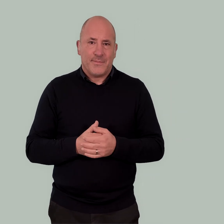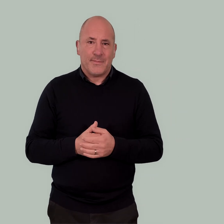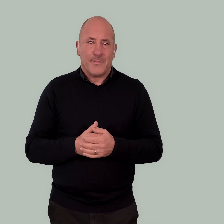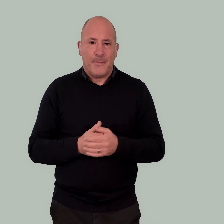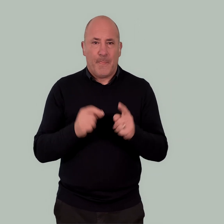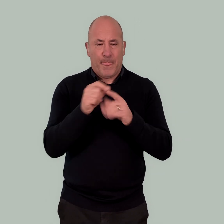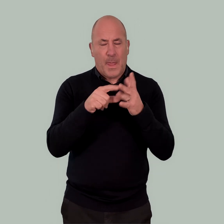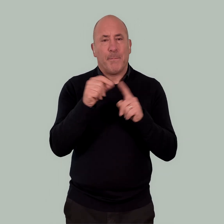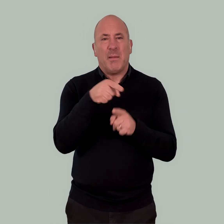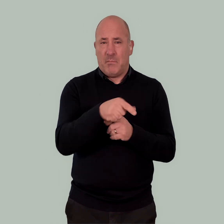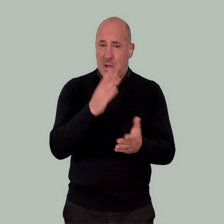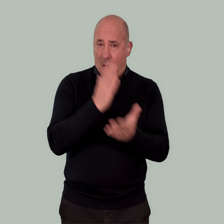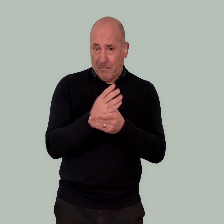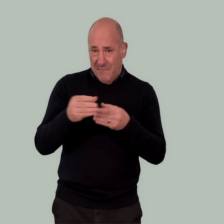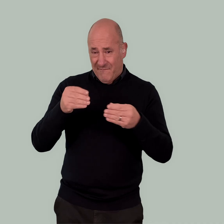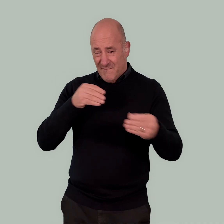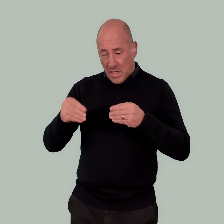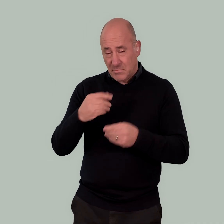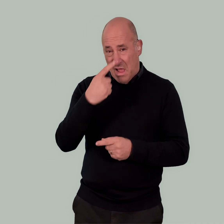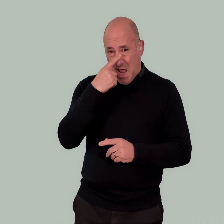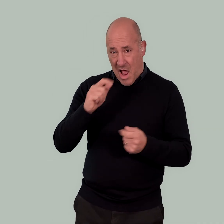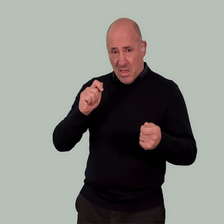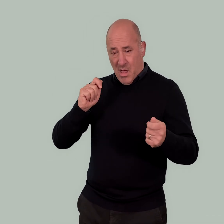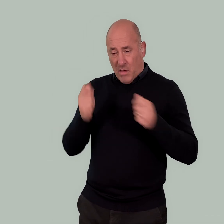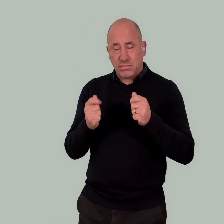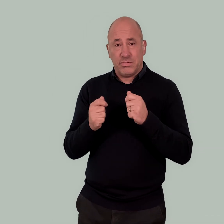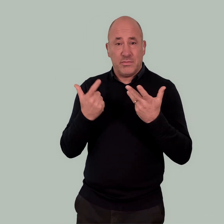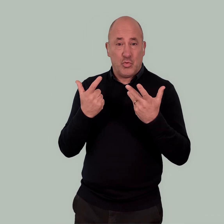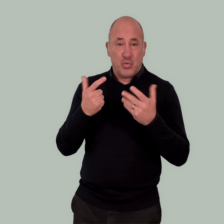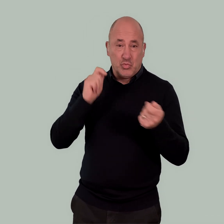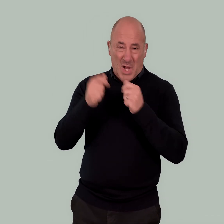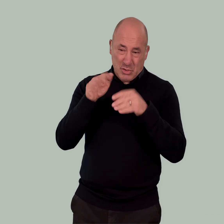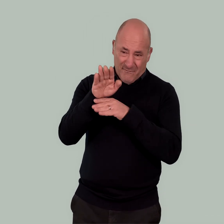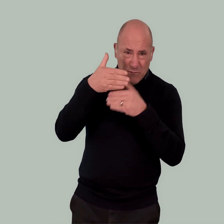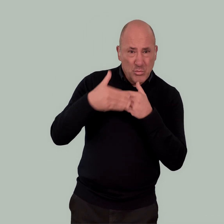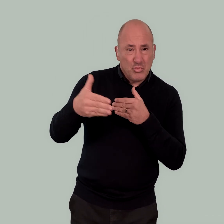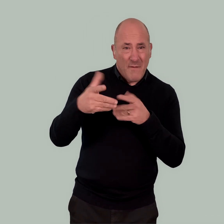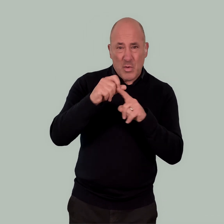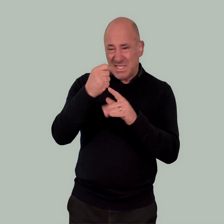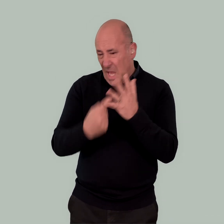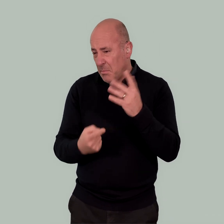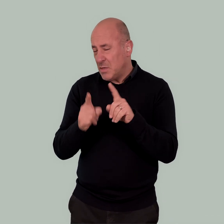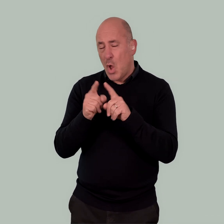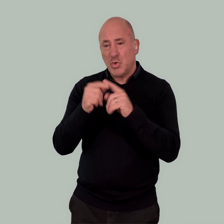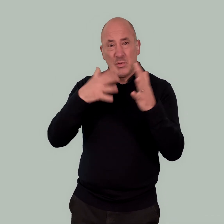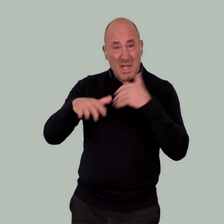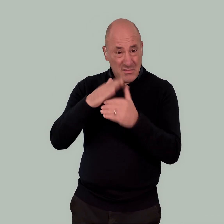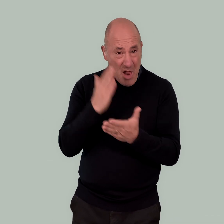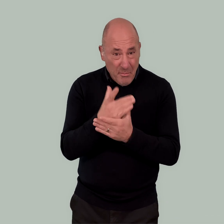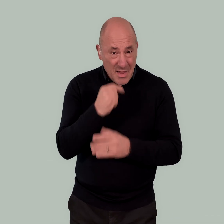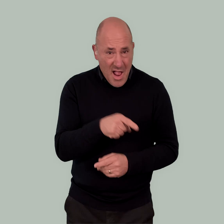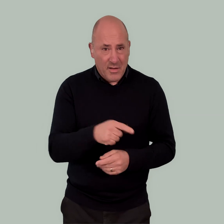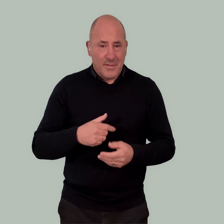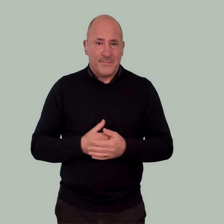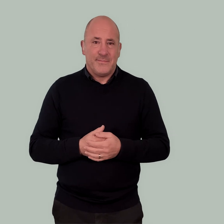The flexibility of PIP to adapt to future changes in disability and society